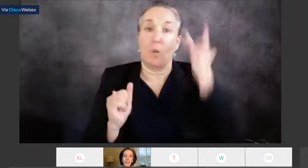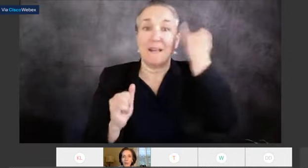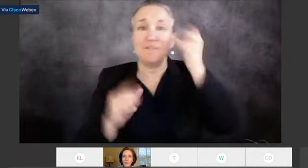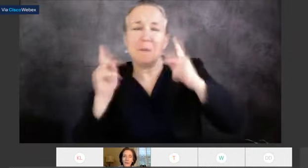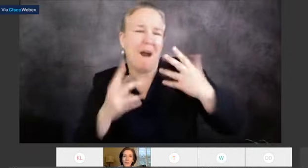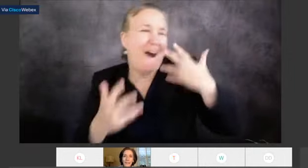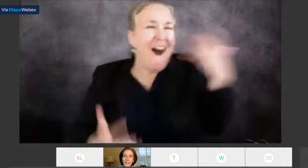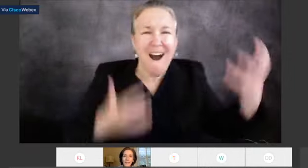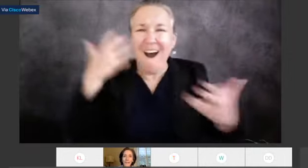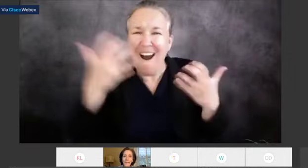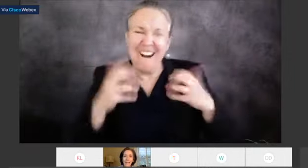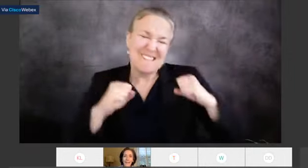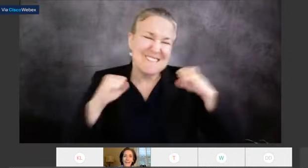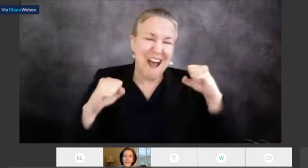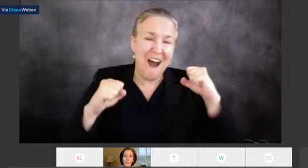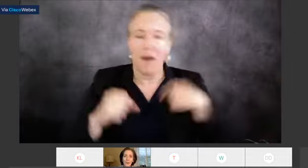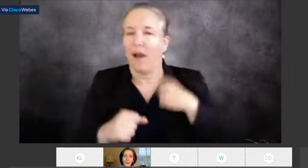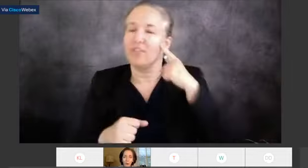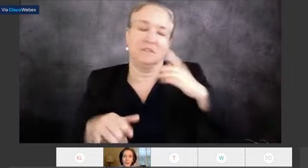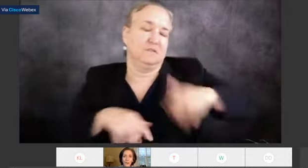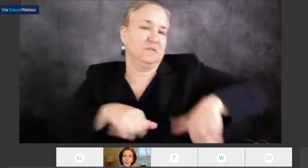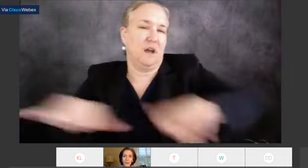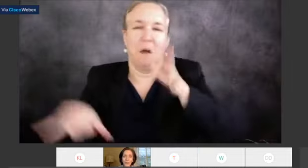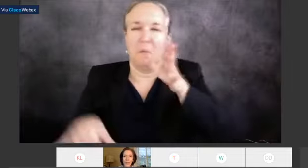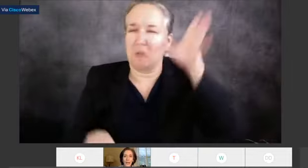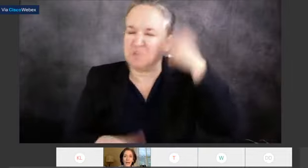cheering for their kids which i think any of us as parents are going to do